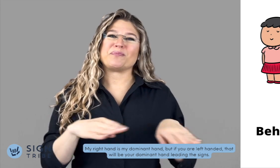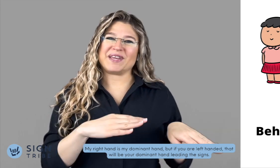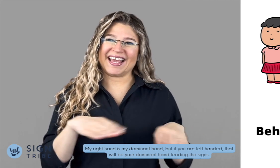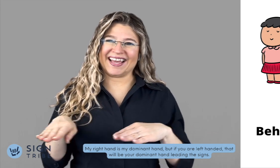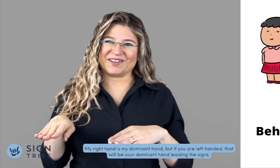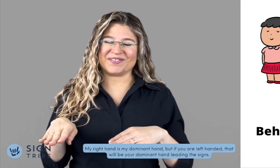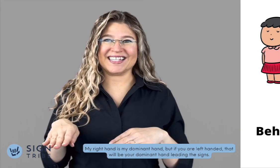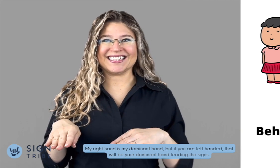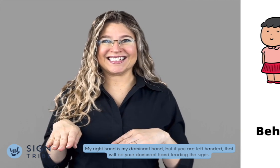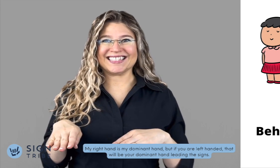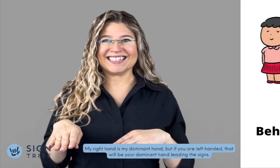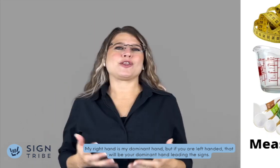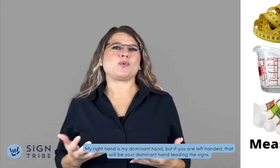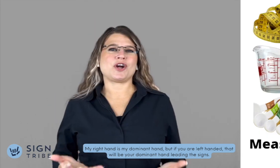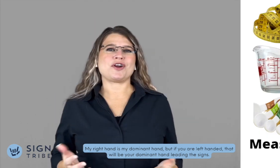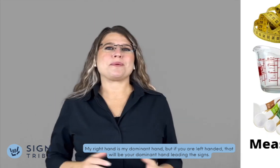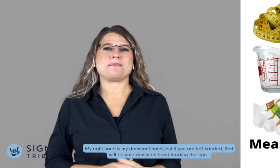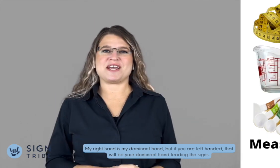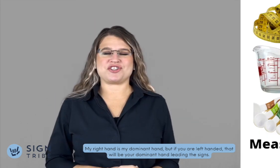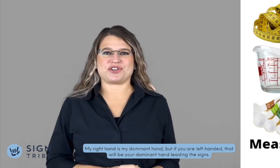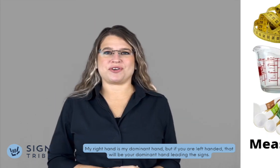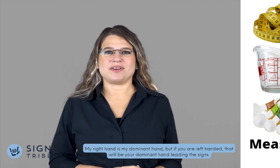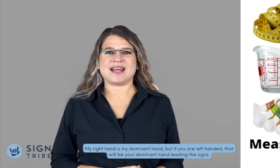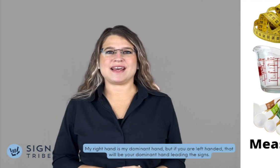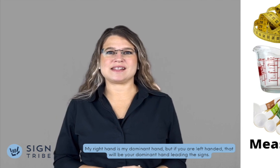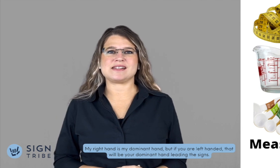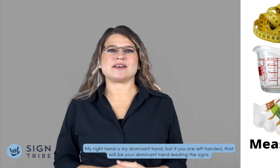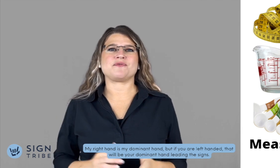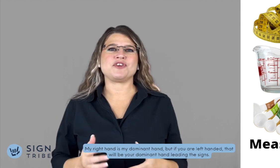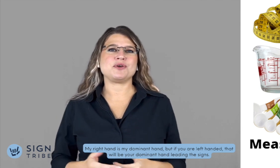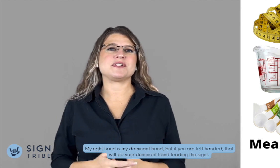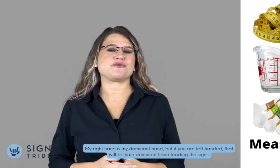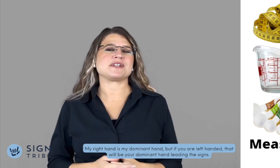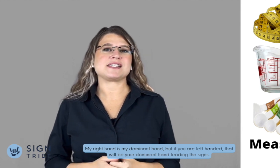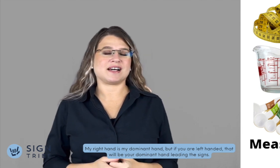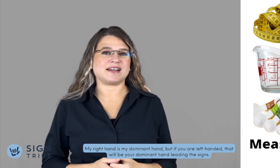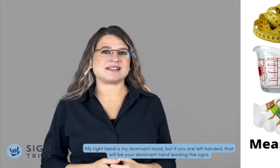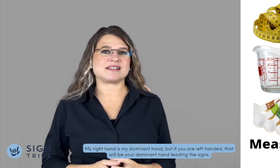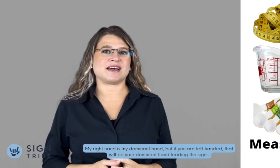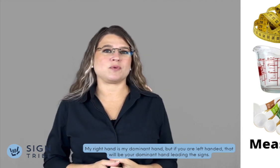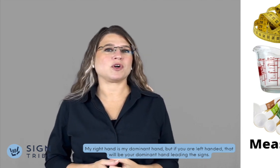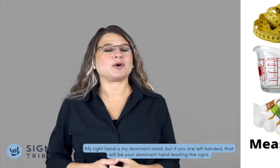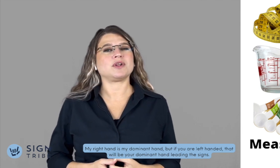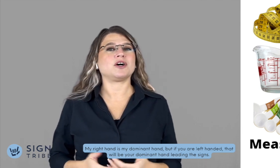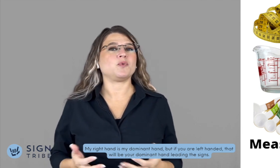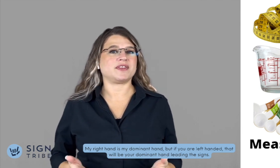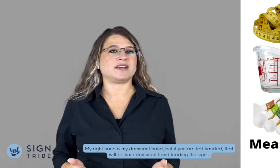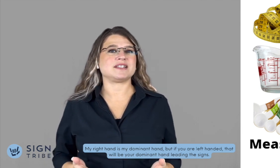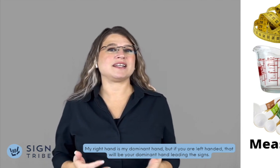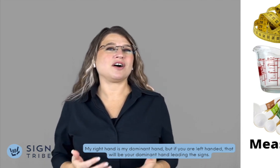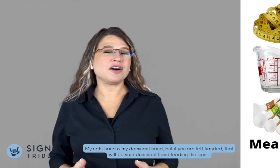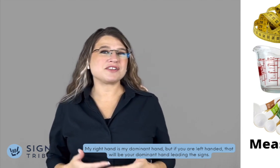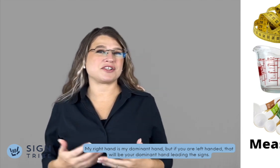Behave. The word measure has a few different signs that will go along with it and also